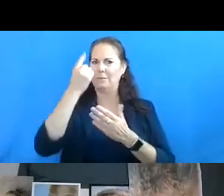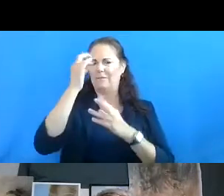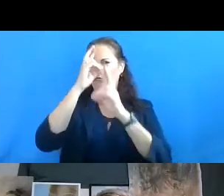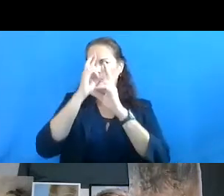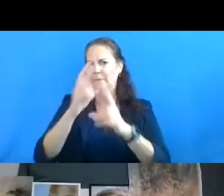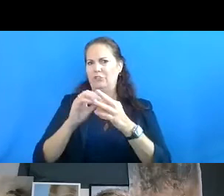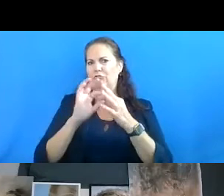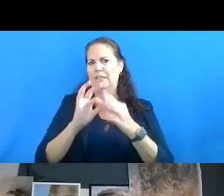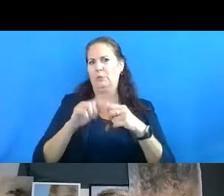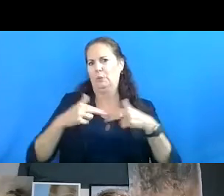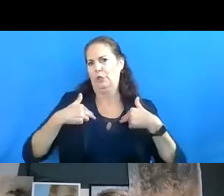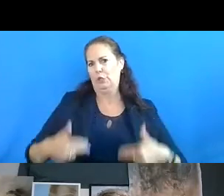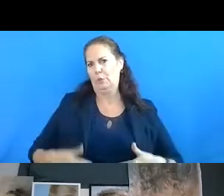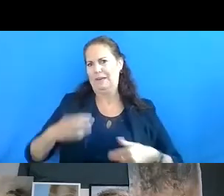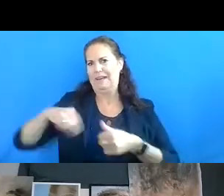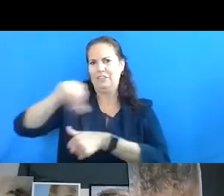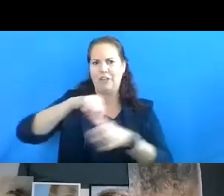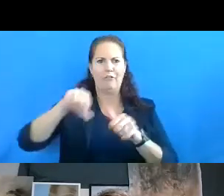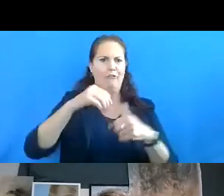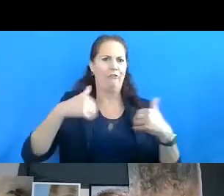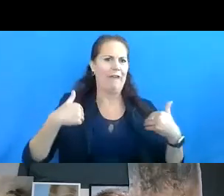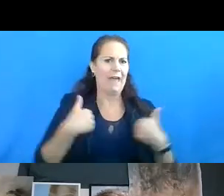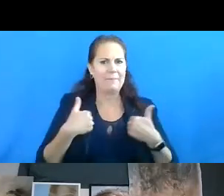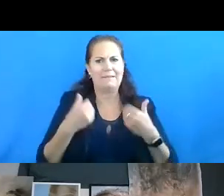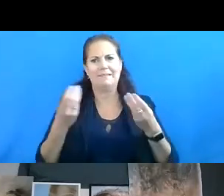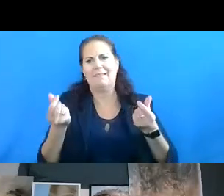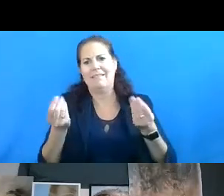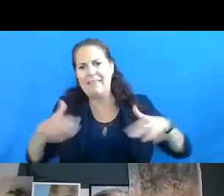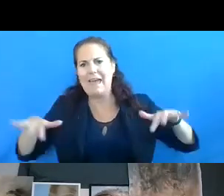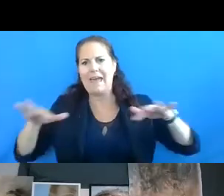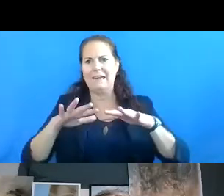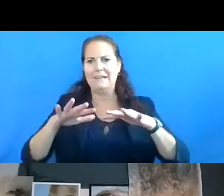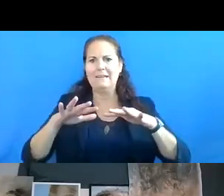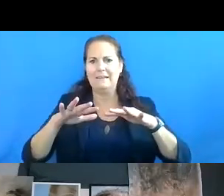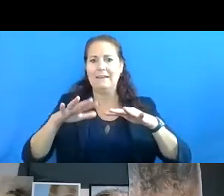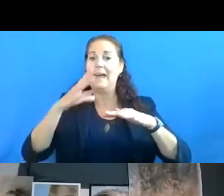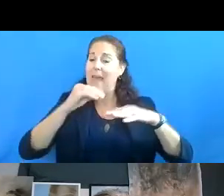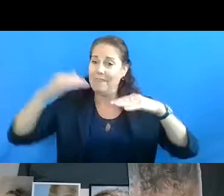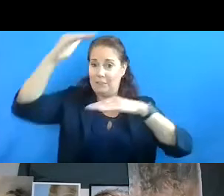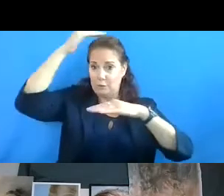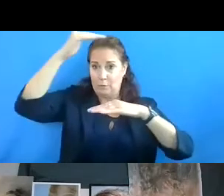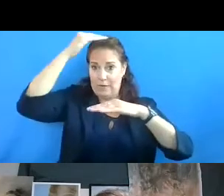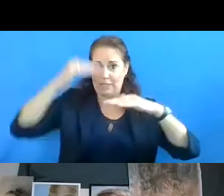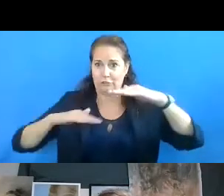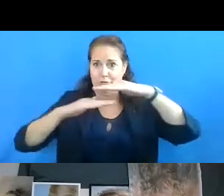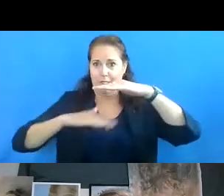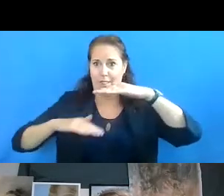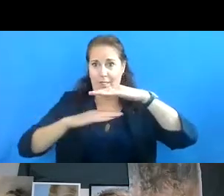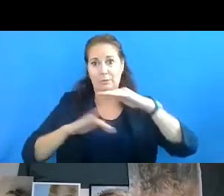relationships between animals with each other, humans and the land, and humans with the supernatural.